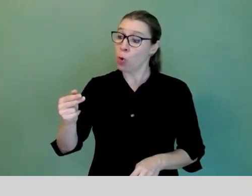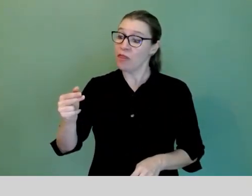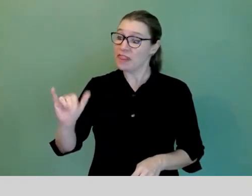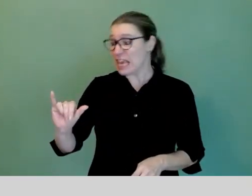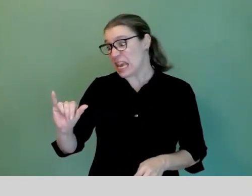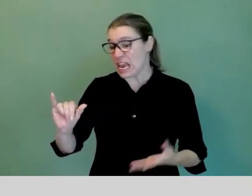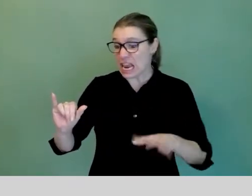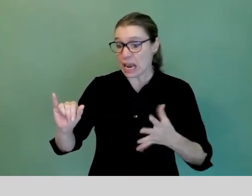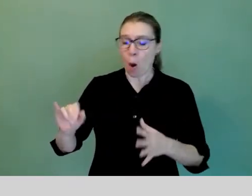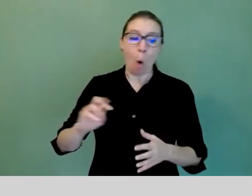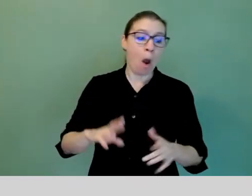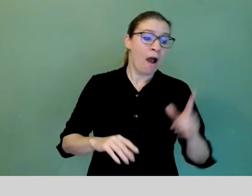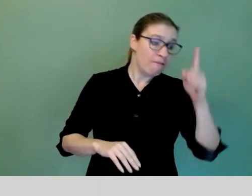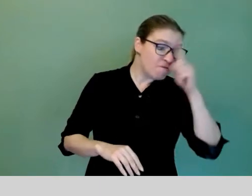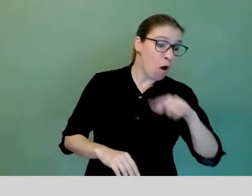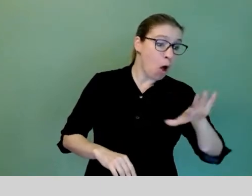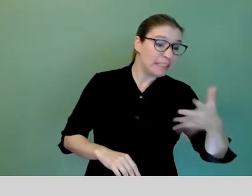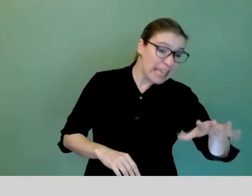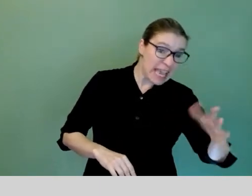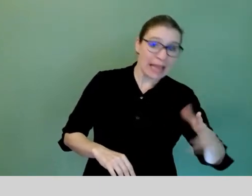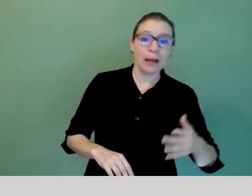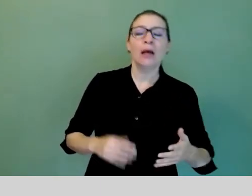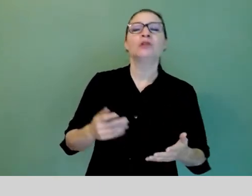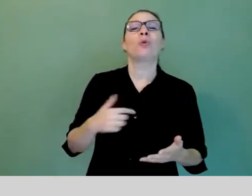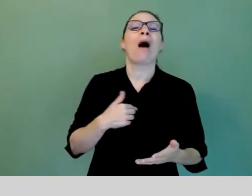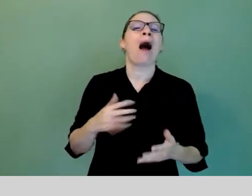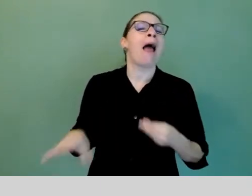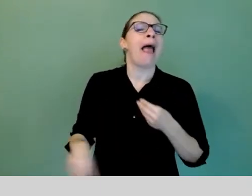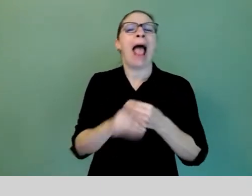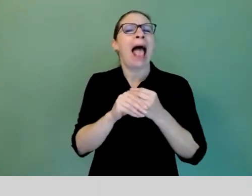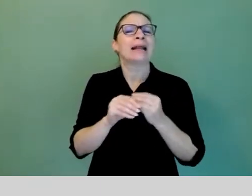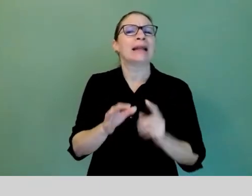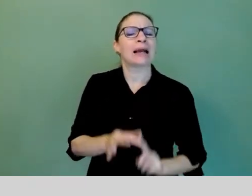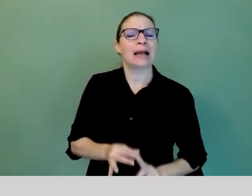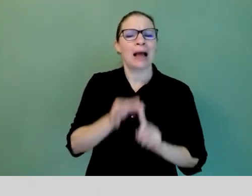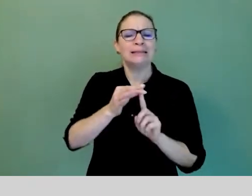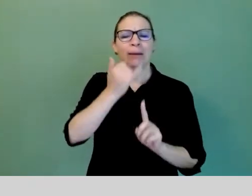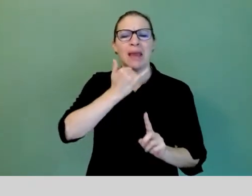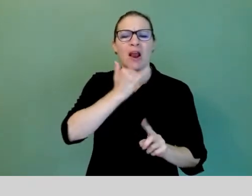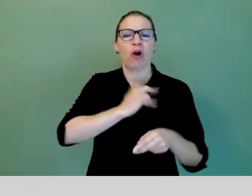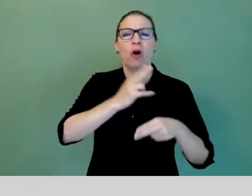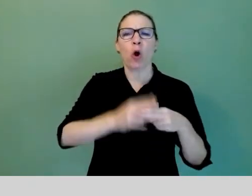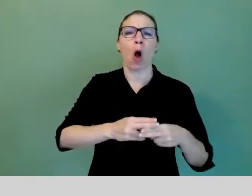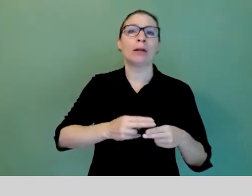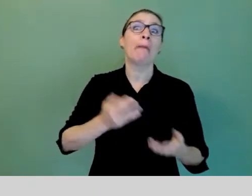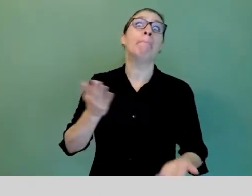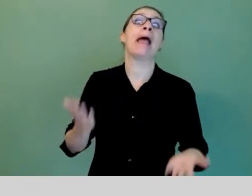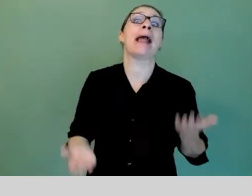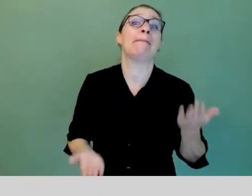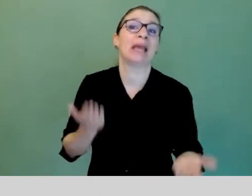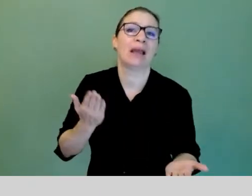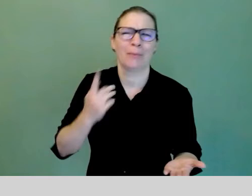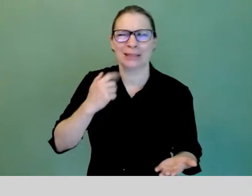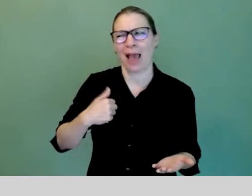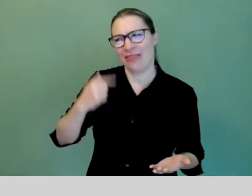I raise a custom error called Maybe because I think it's kinda funny to have an exception called Maybe.